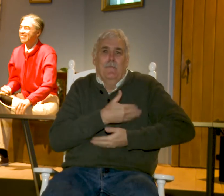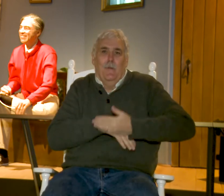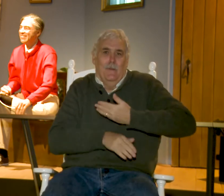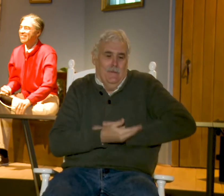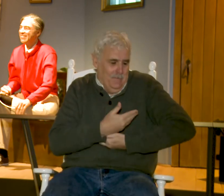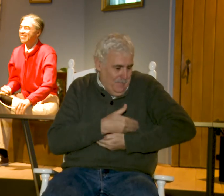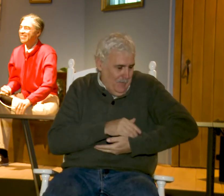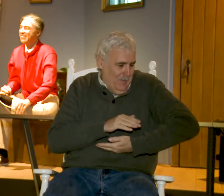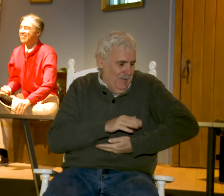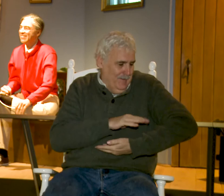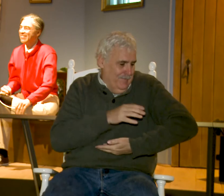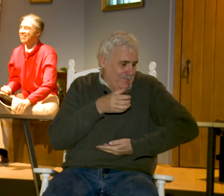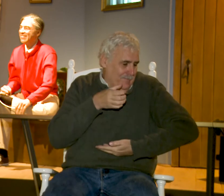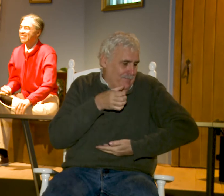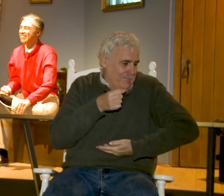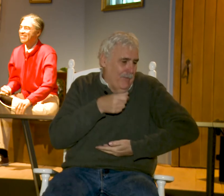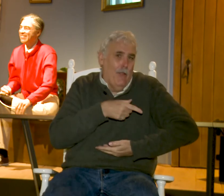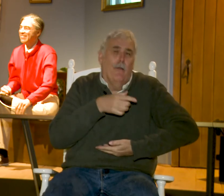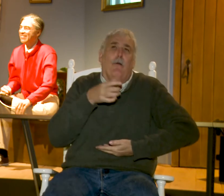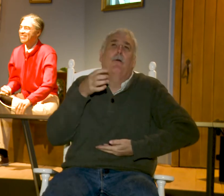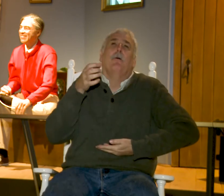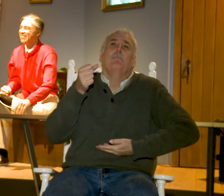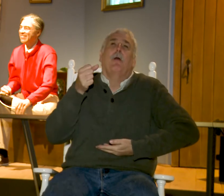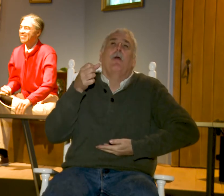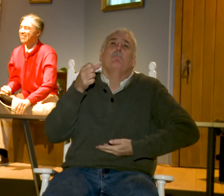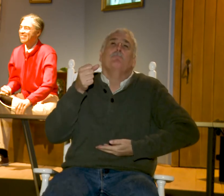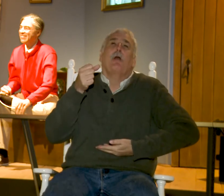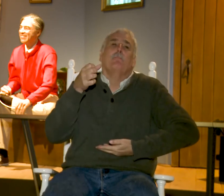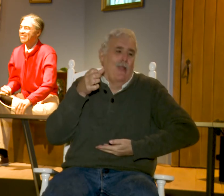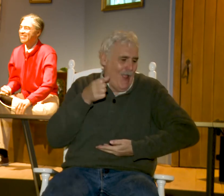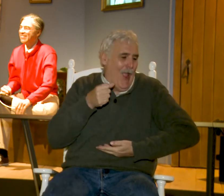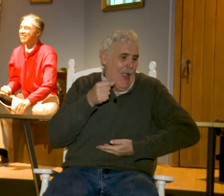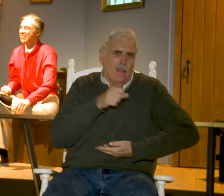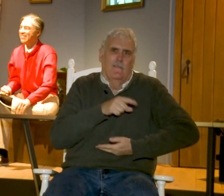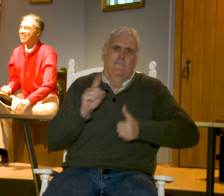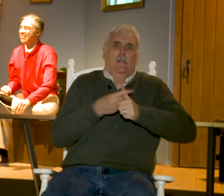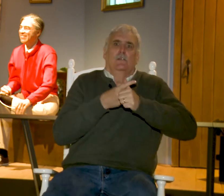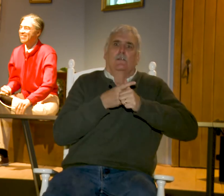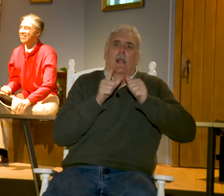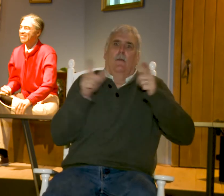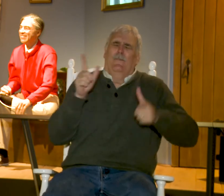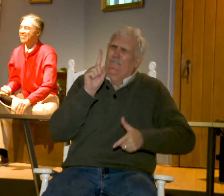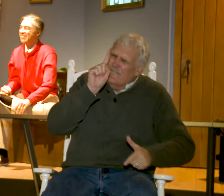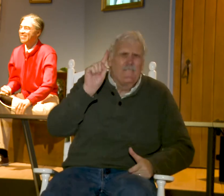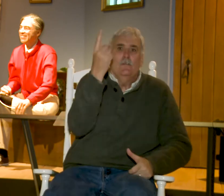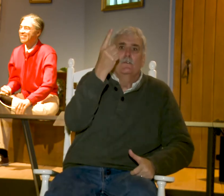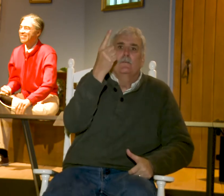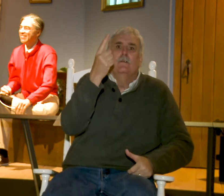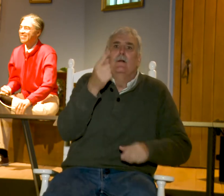When a mom holds her newborn and uses ASL to ask if her baby wants MILK, the infant will eventually respond with the sign for MILK. That is the First Language! The Very First.